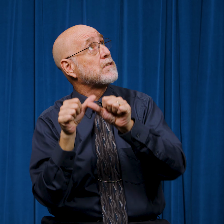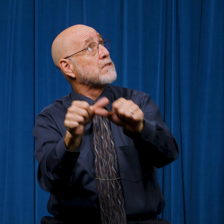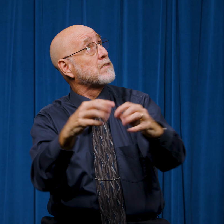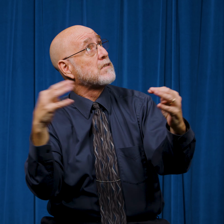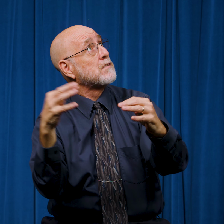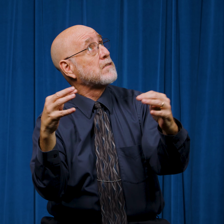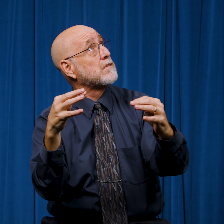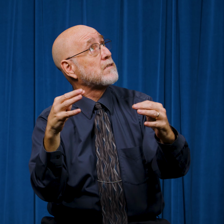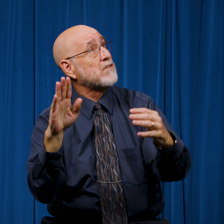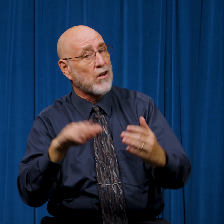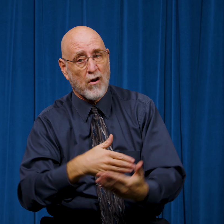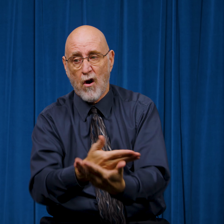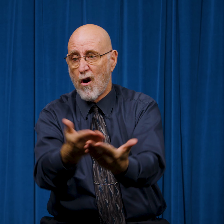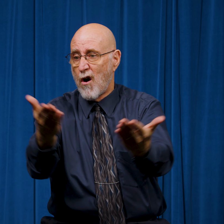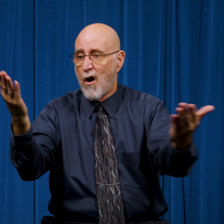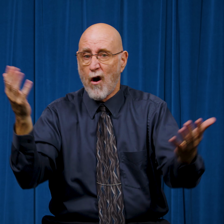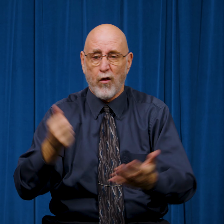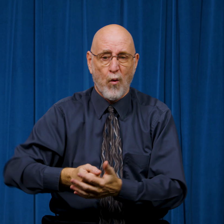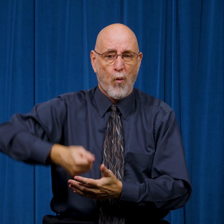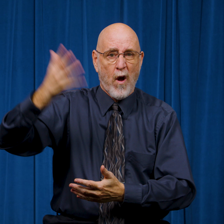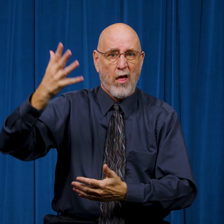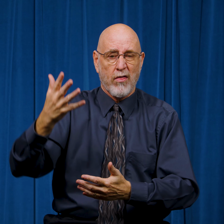until all the wealth piled by the bondsman's